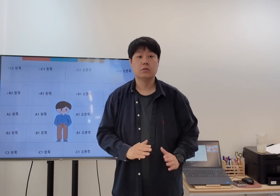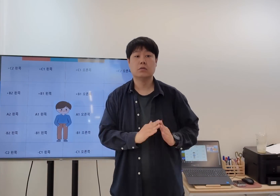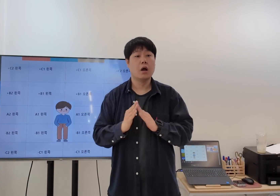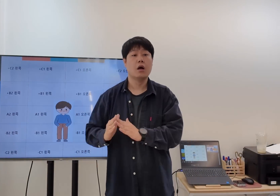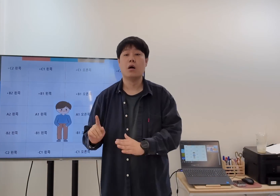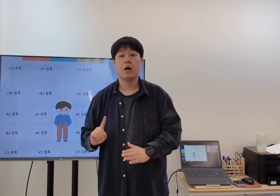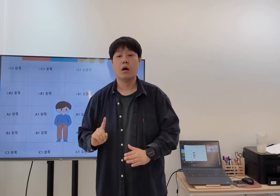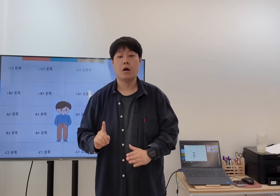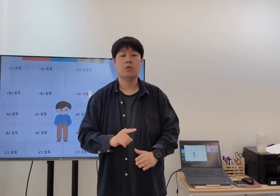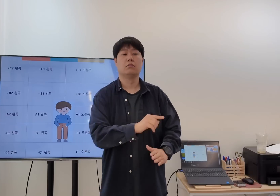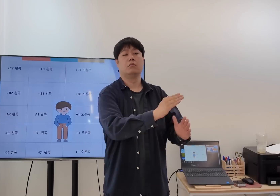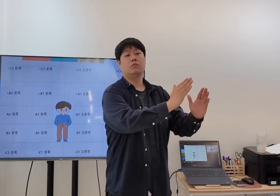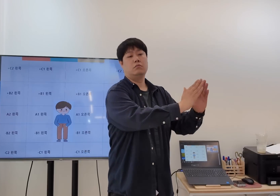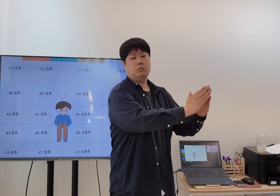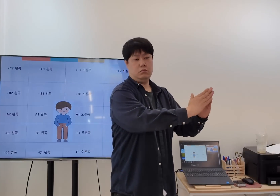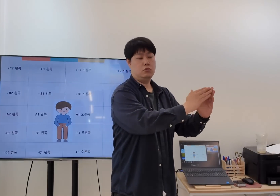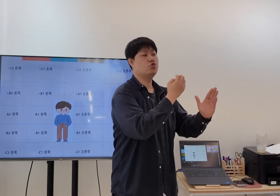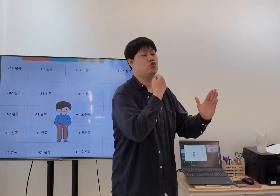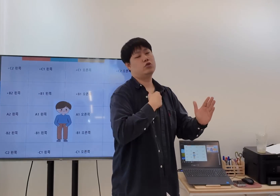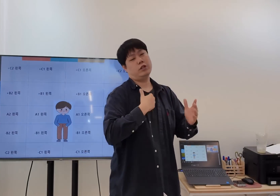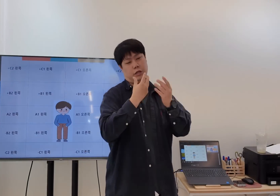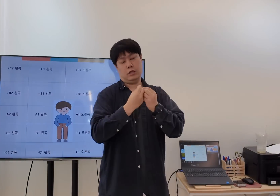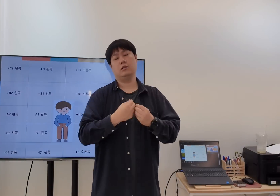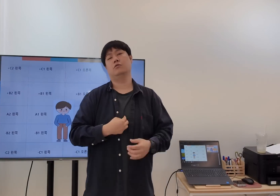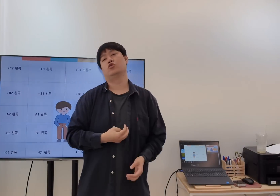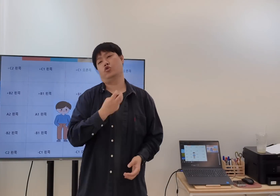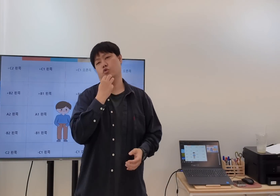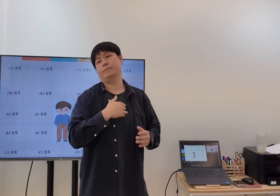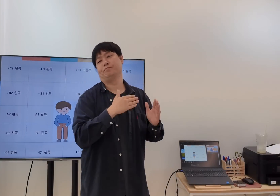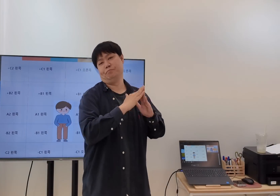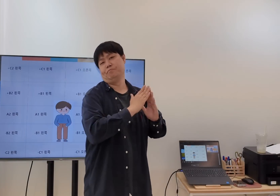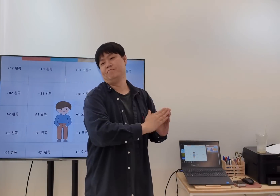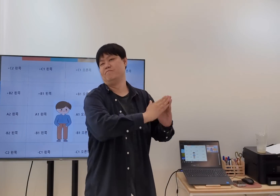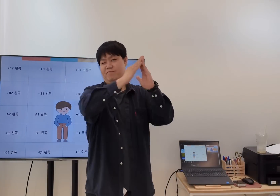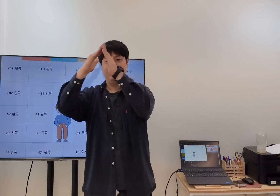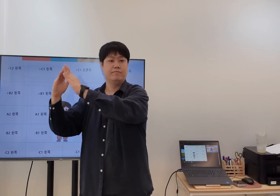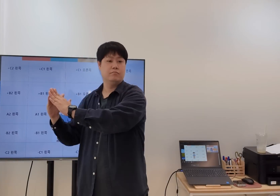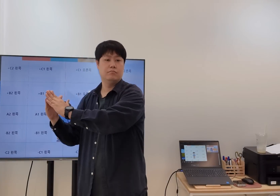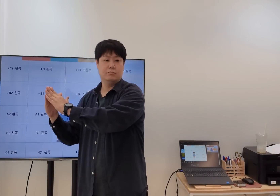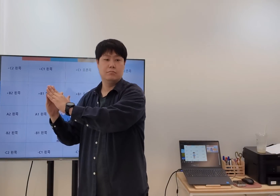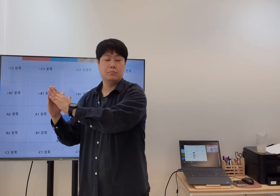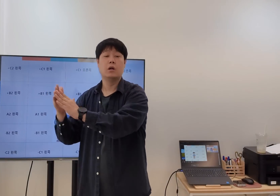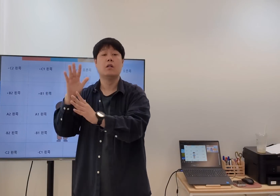If you think of it as moving. I moved from Seoul to Suwon.